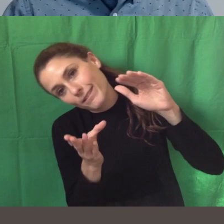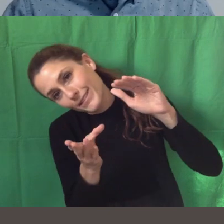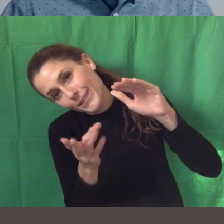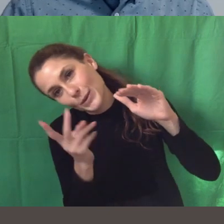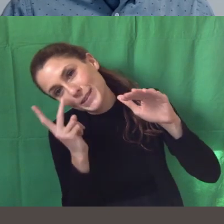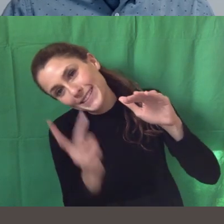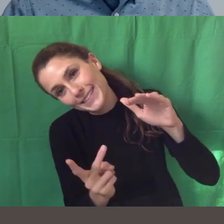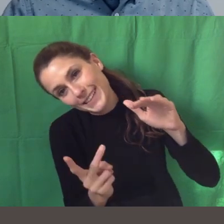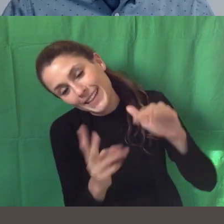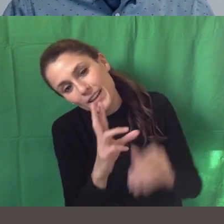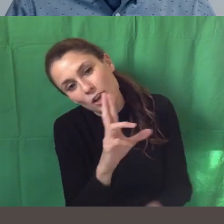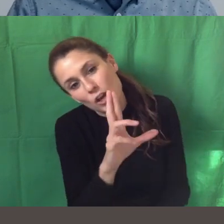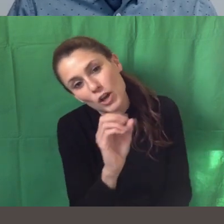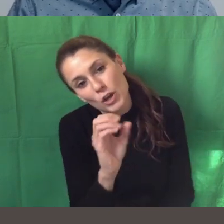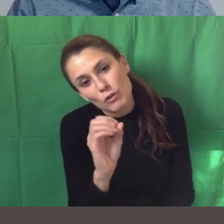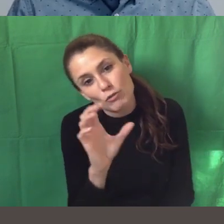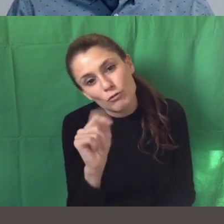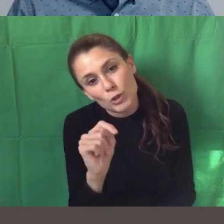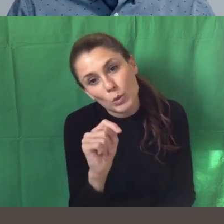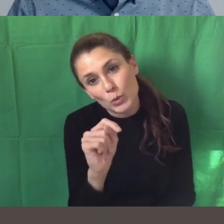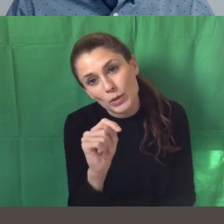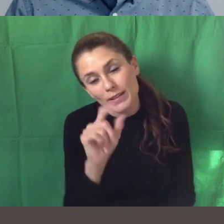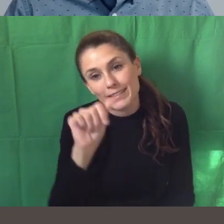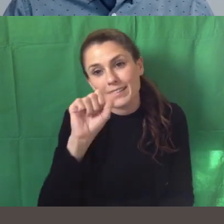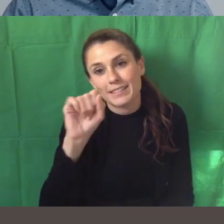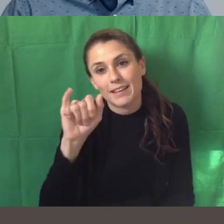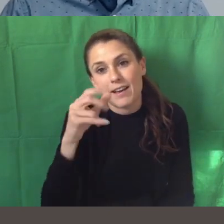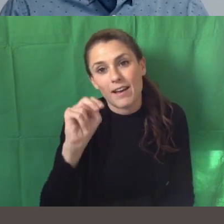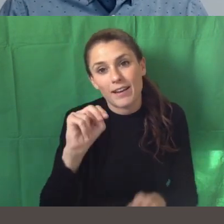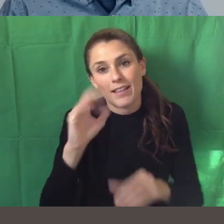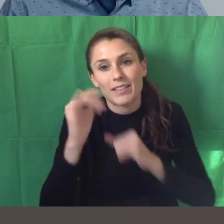And you can kind of see that our root node assign is the outermost call object,